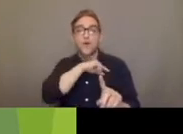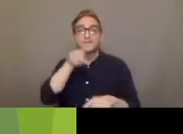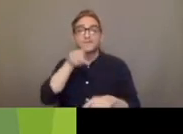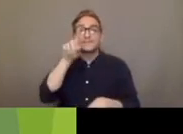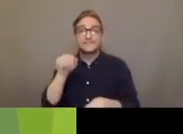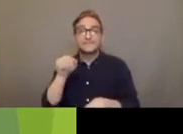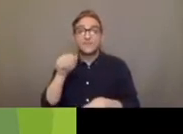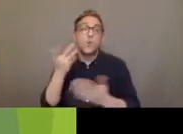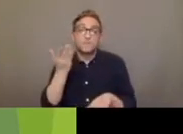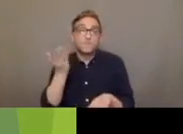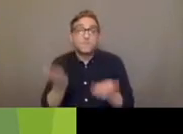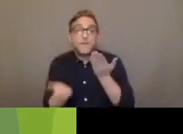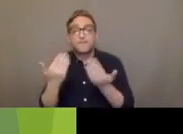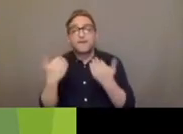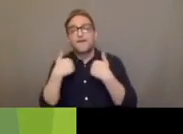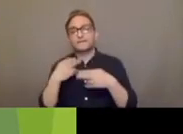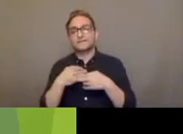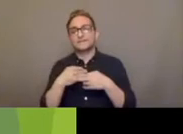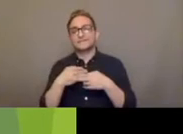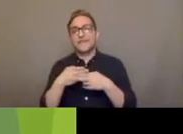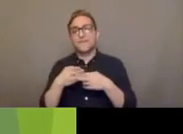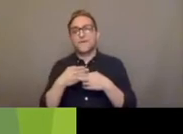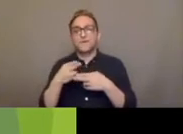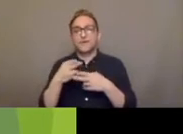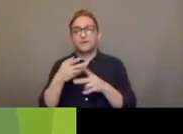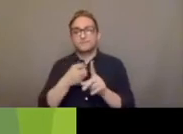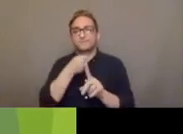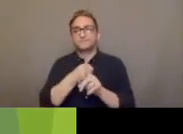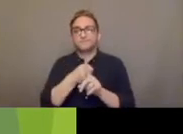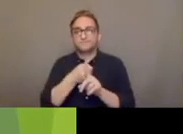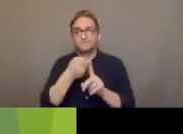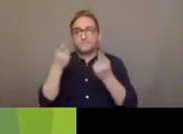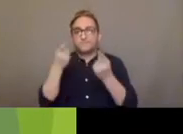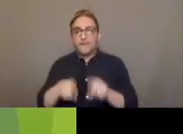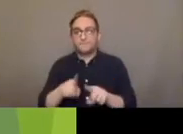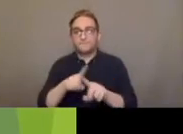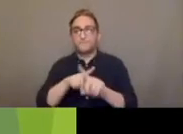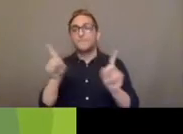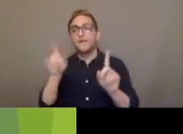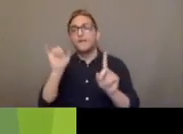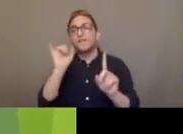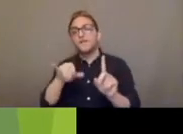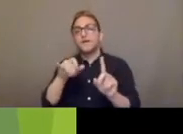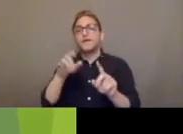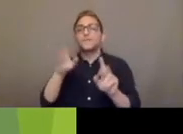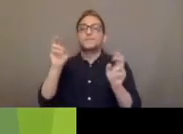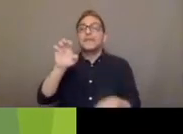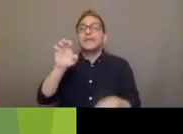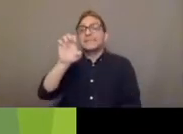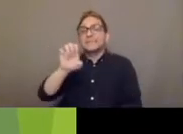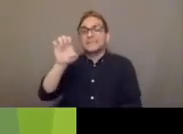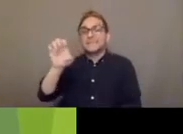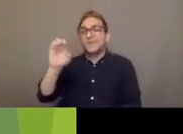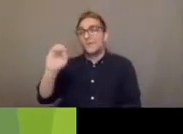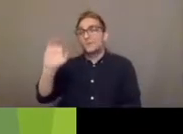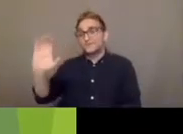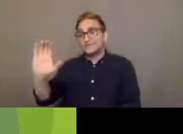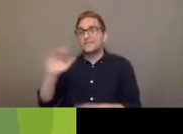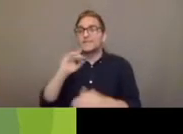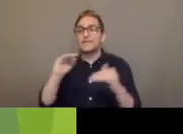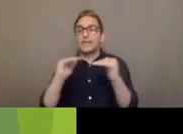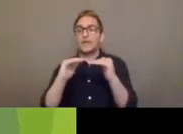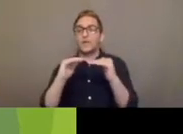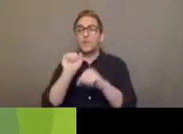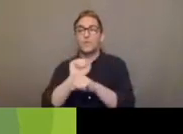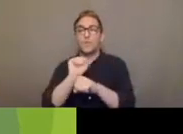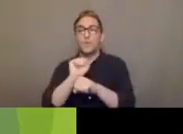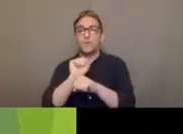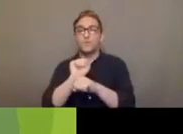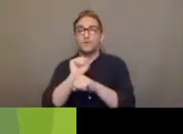condition as I will refer to later, the EEOC which is the Equal Employment Opportunity